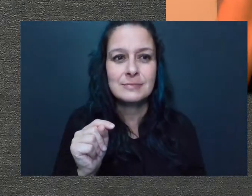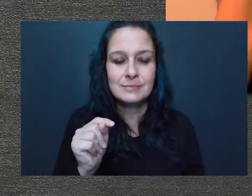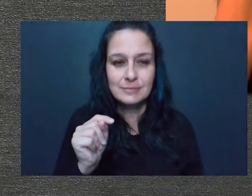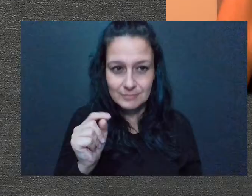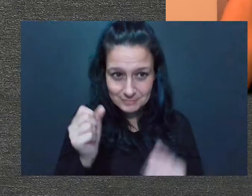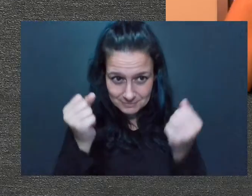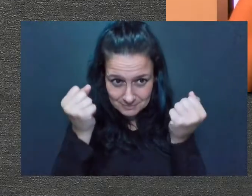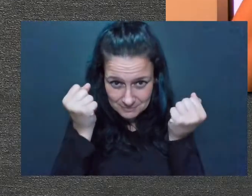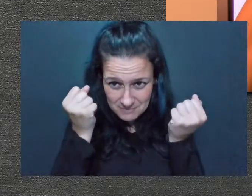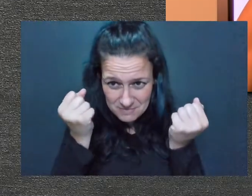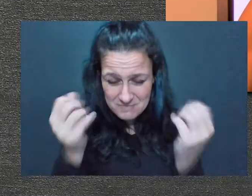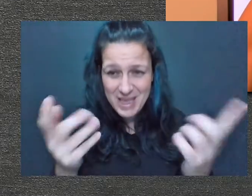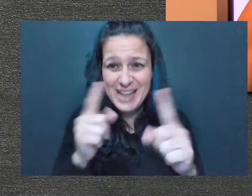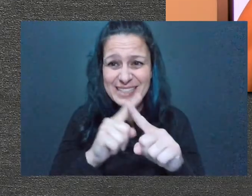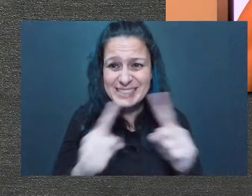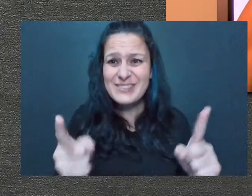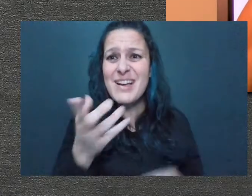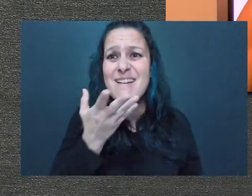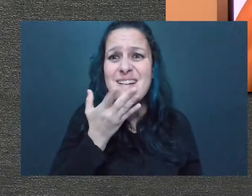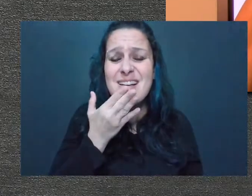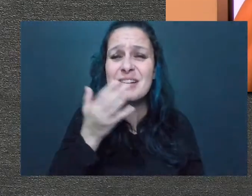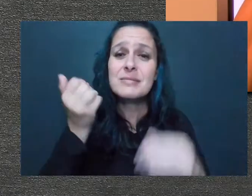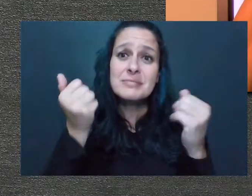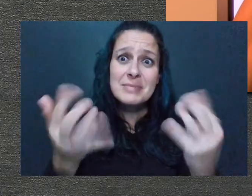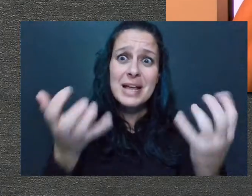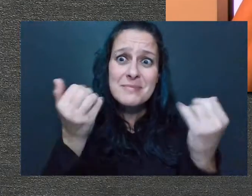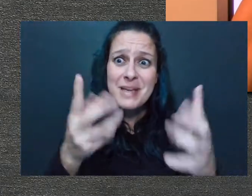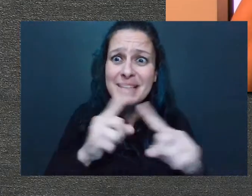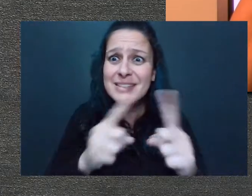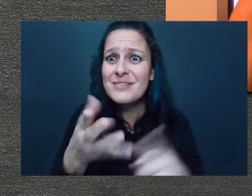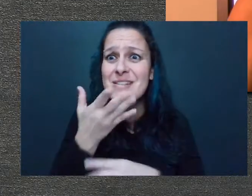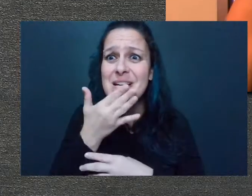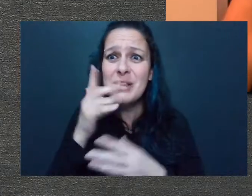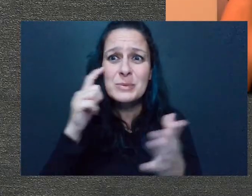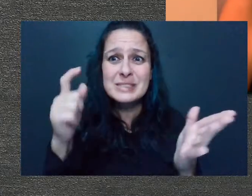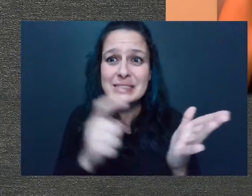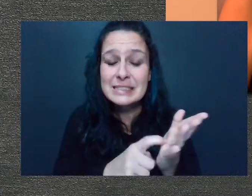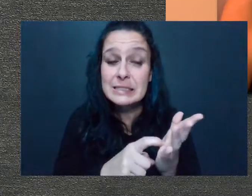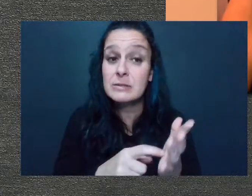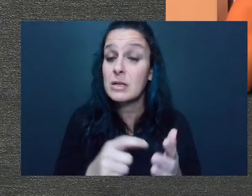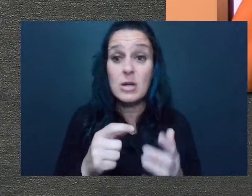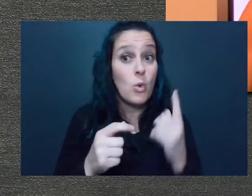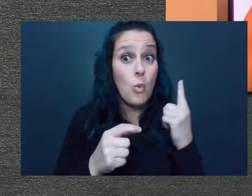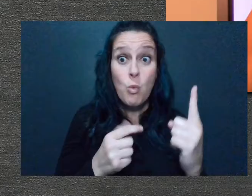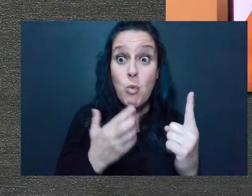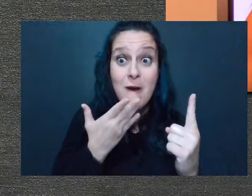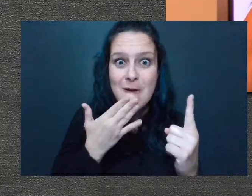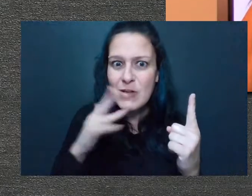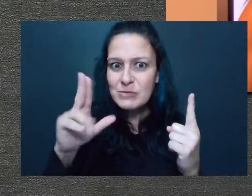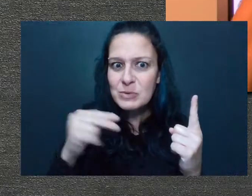There are so many colors that you're gonna see. They're not just one color.